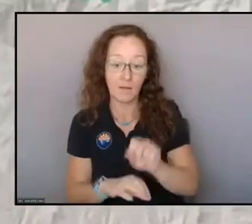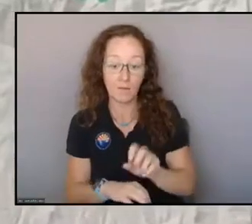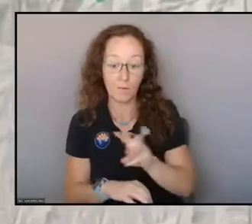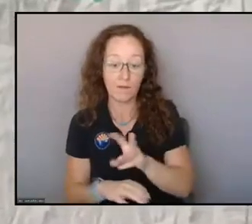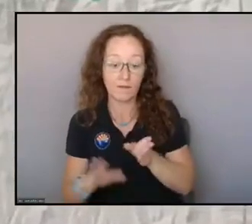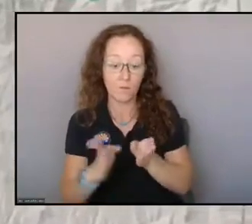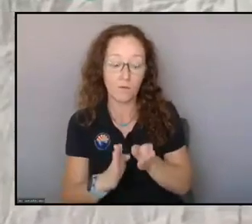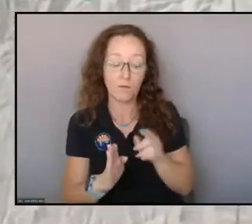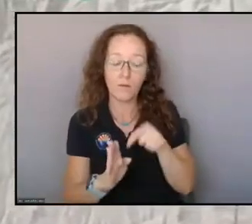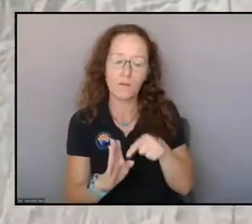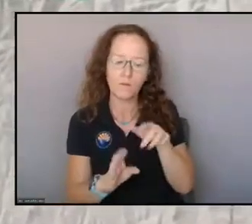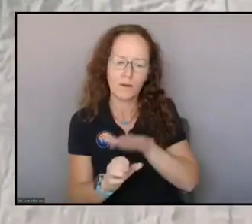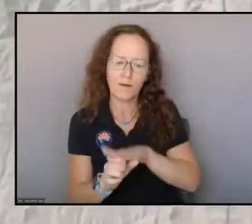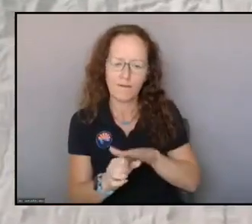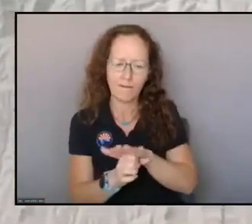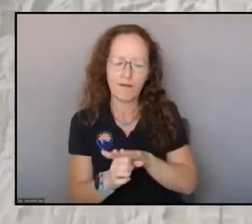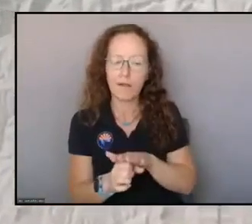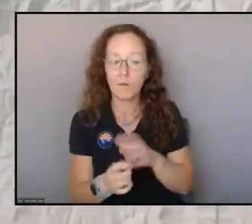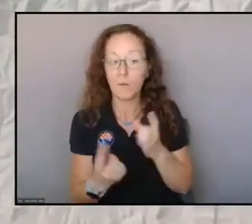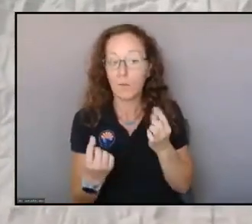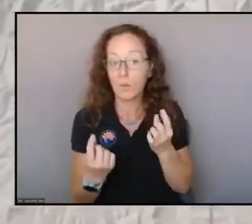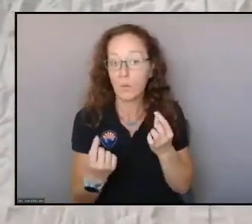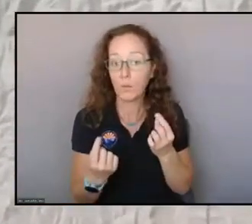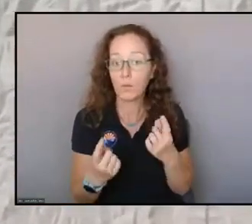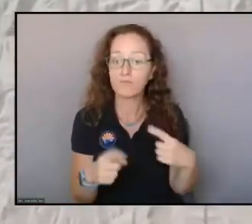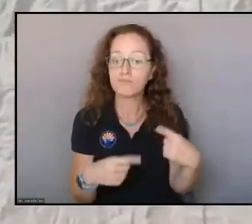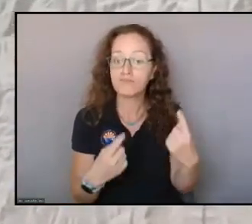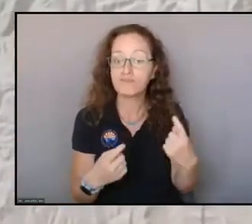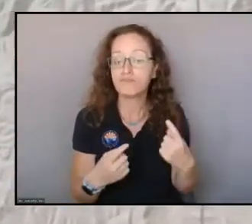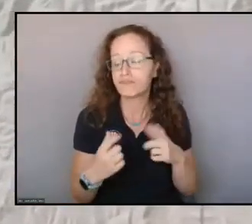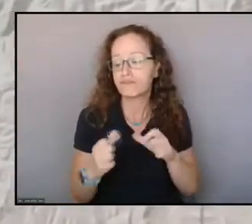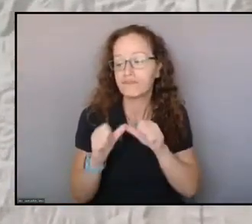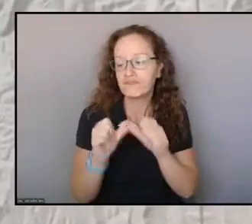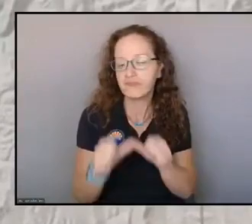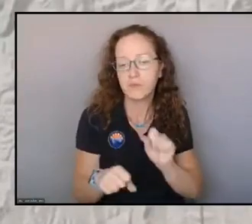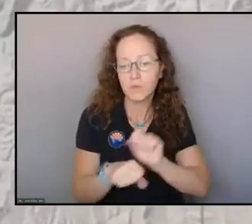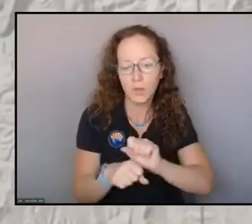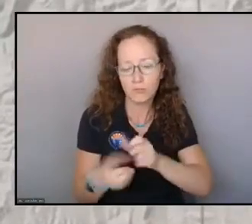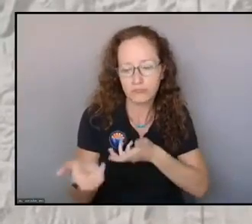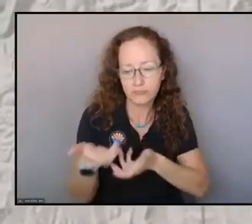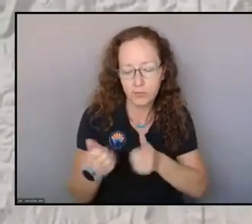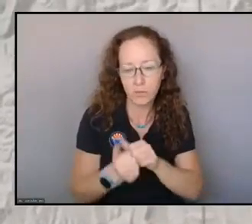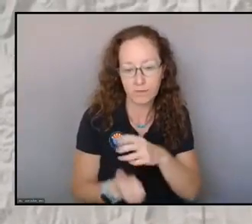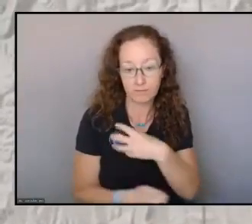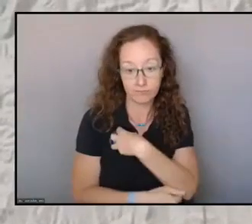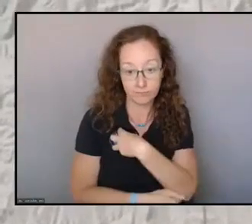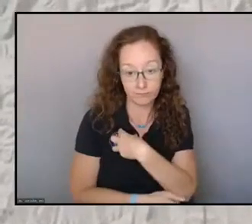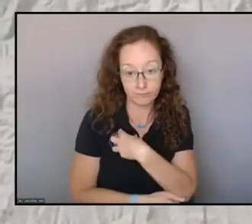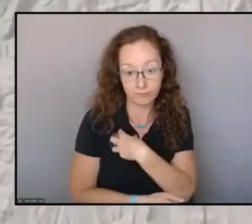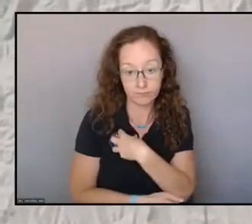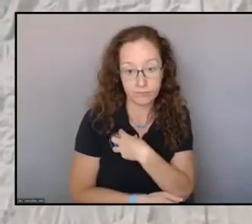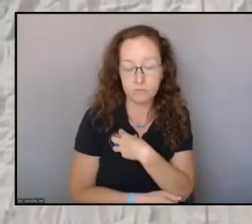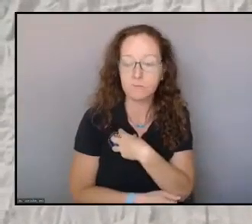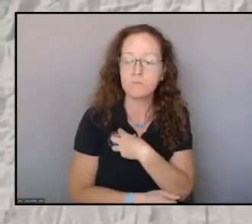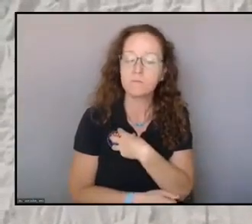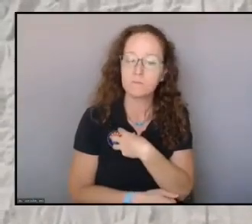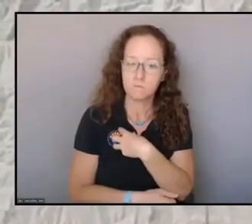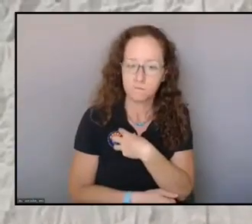CONTINUING TO WORK WITH THE SHERIFF'S DEPARTMENT TO UPDATE OR ASSESS THE NEEDS OR ABILITY TO PUT FOLKS BACK